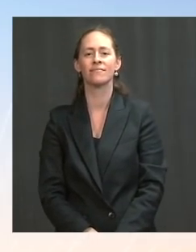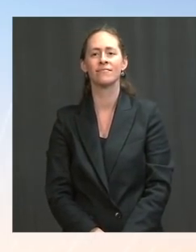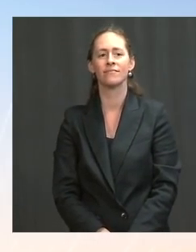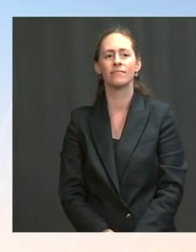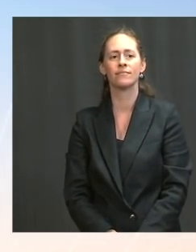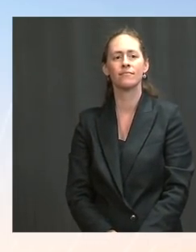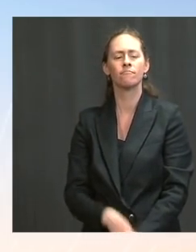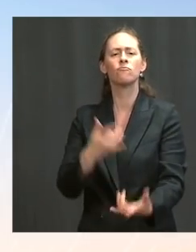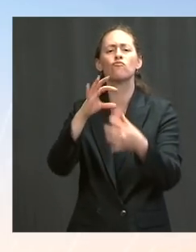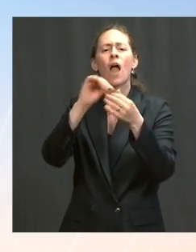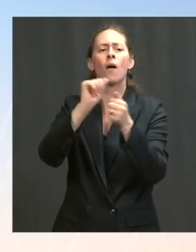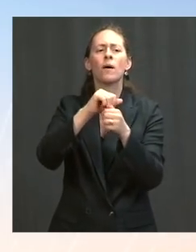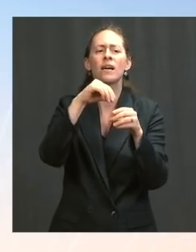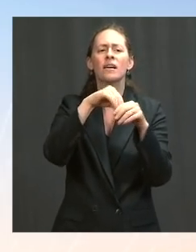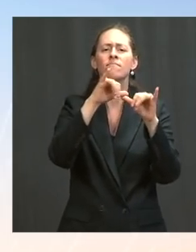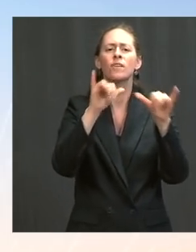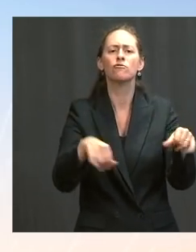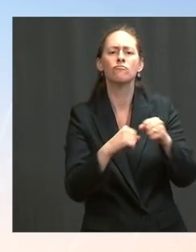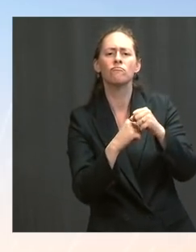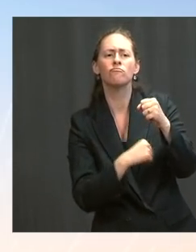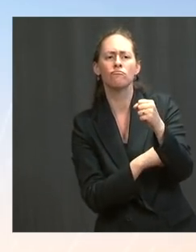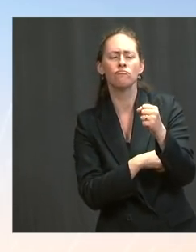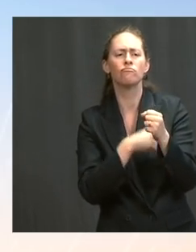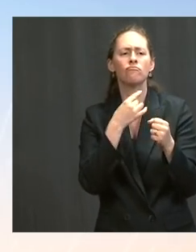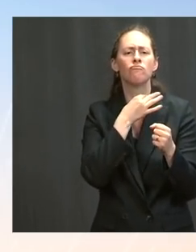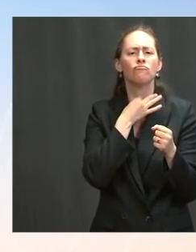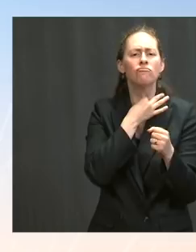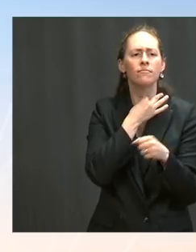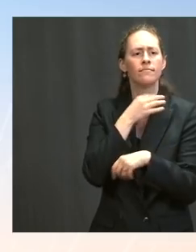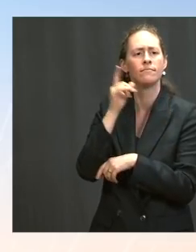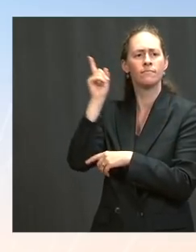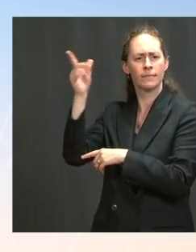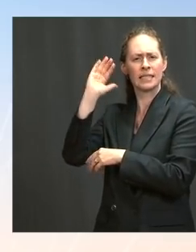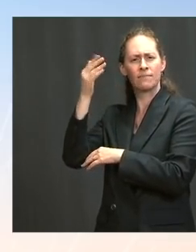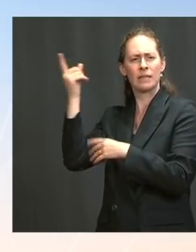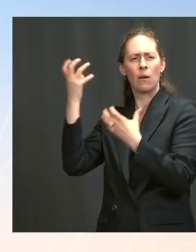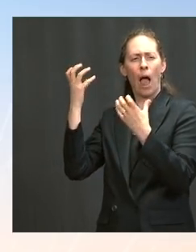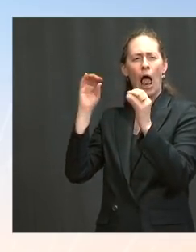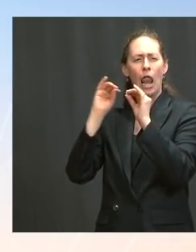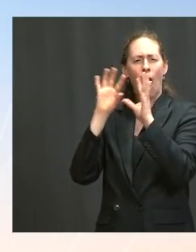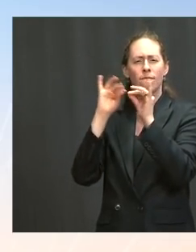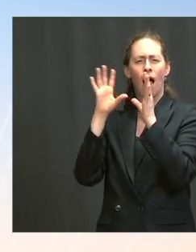You're saying that the President was trying to clear up what he meant on Thursday and that it was not his intention